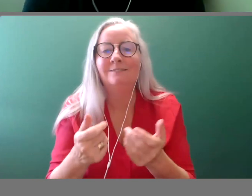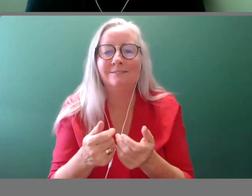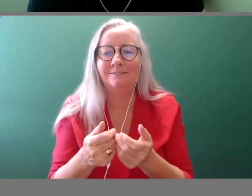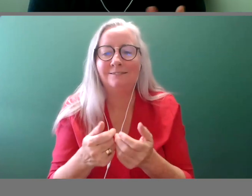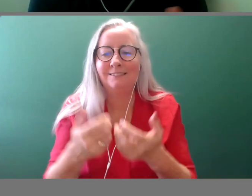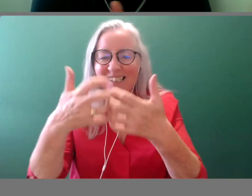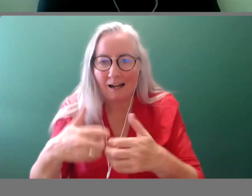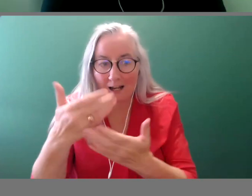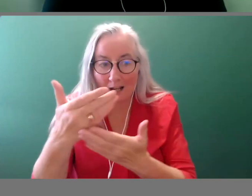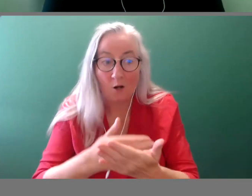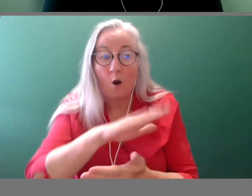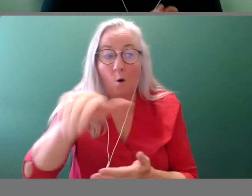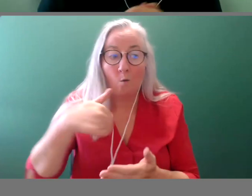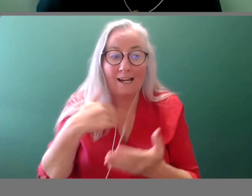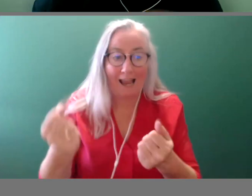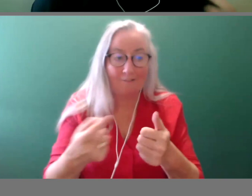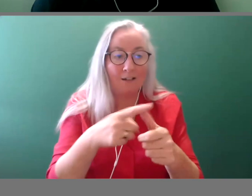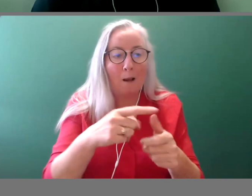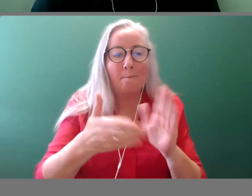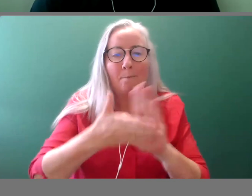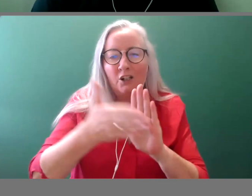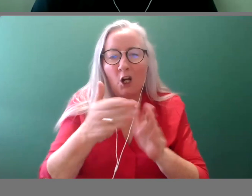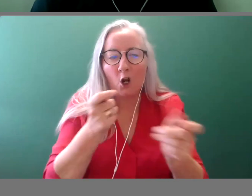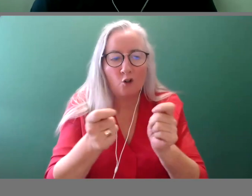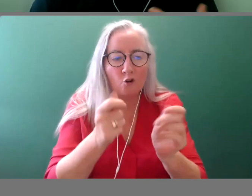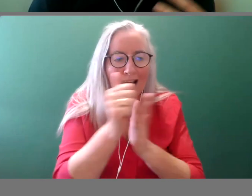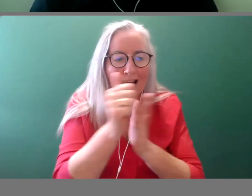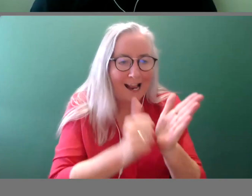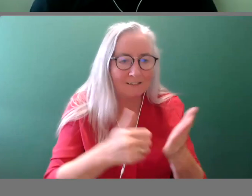we know we have the Building Control Act and associated building regulation and all of the